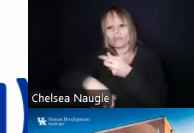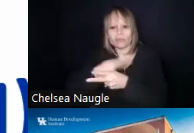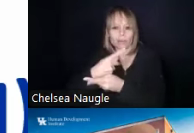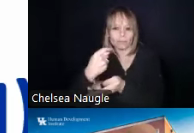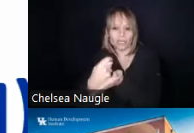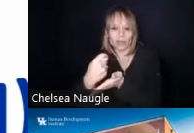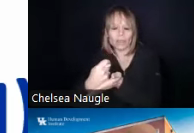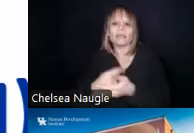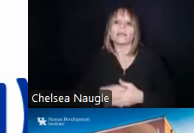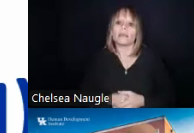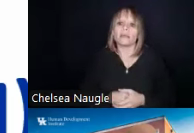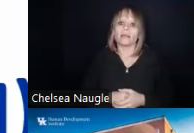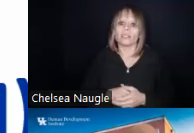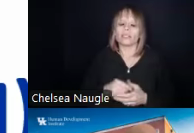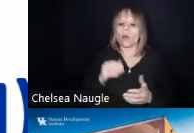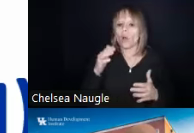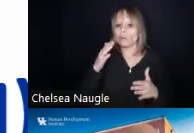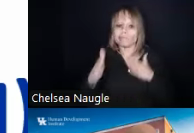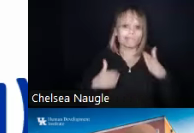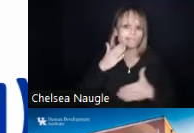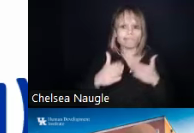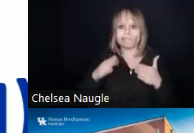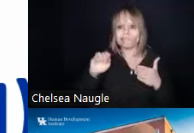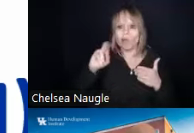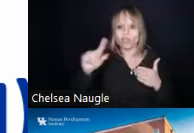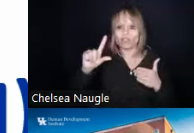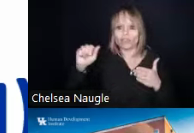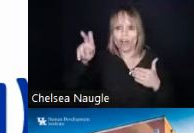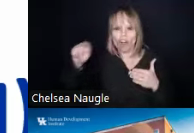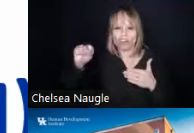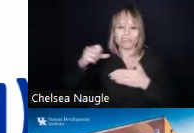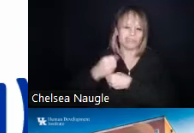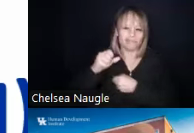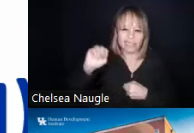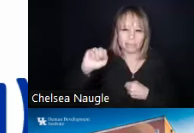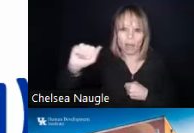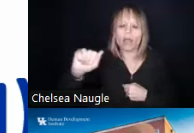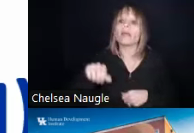martial arts and other exercise compared to some of the medical um opportunities